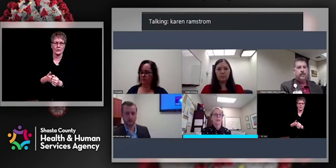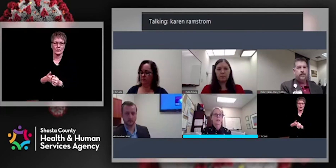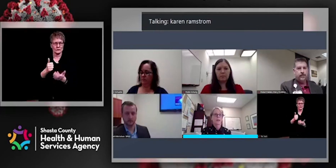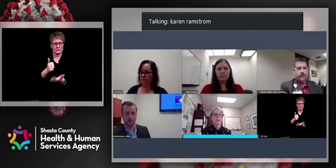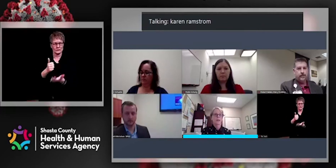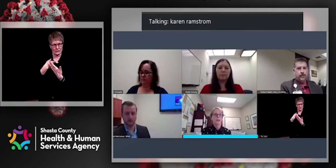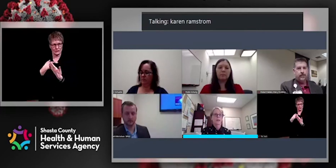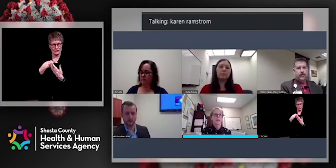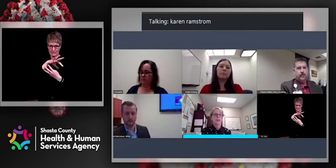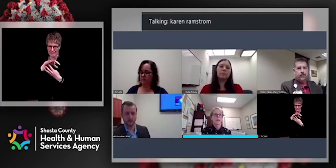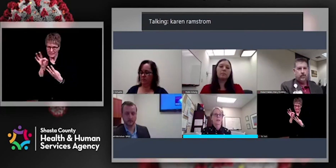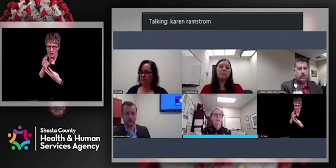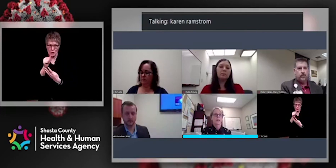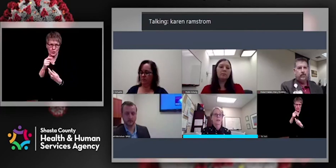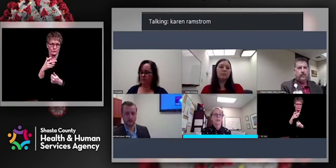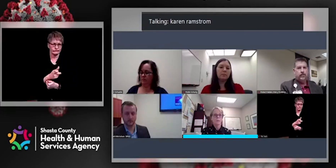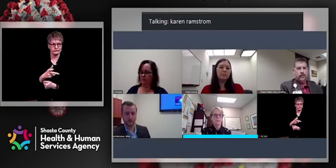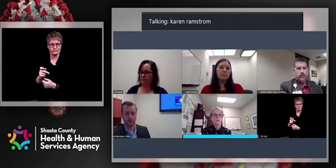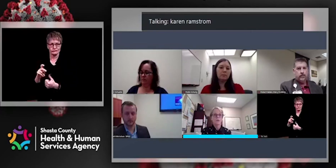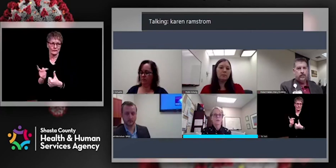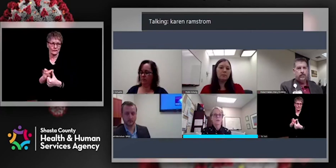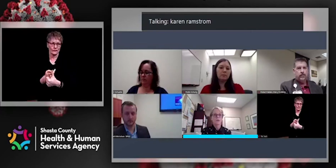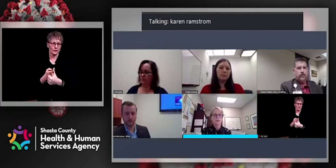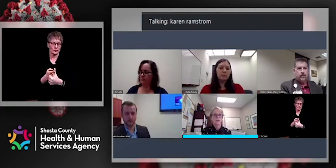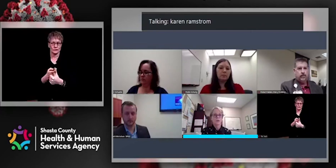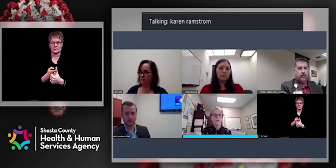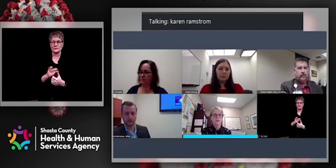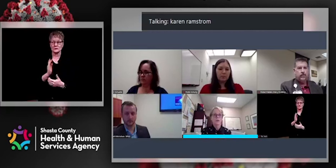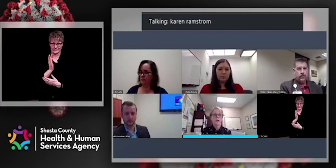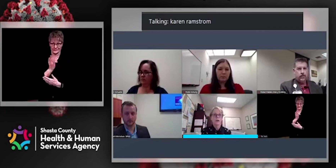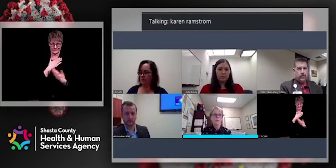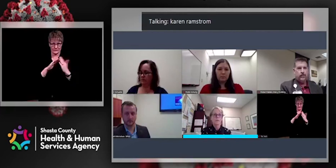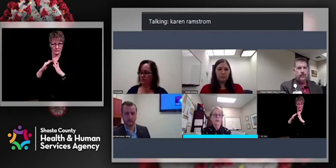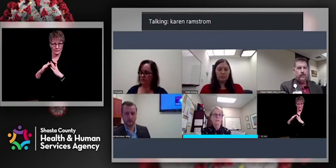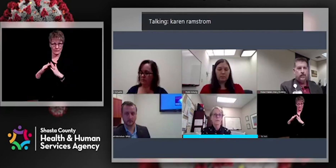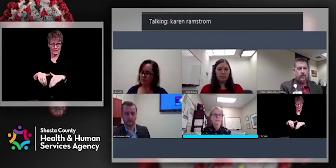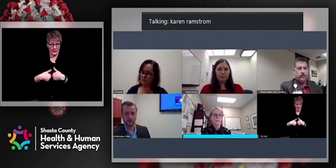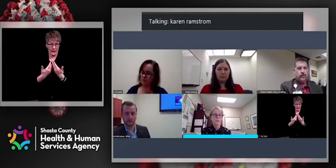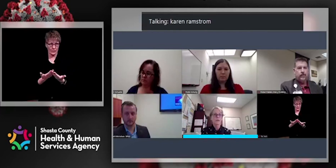how do we want to do that as a community to distribute those initial limited supplies.